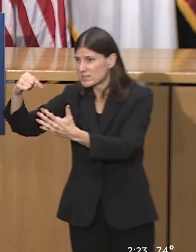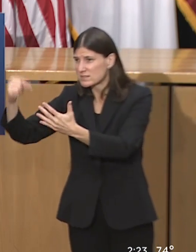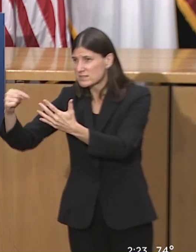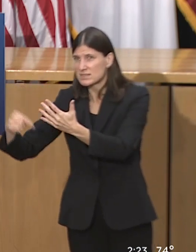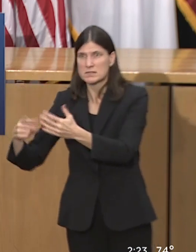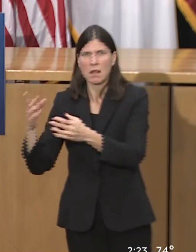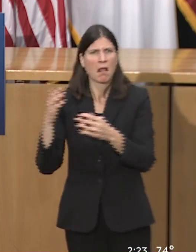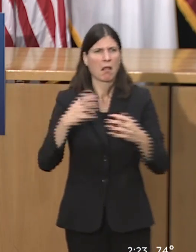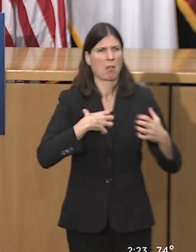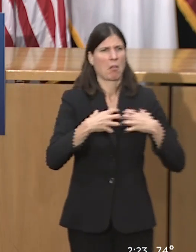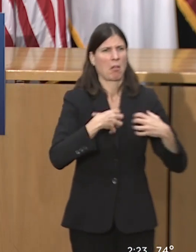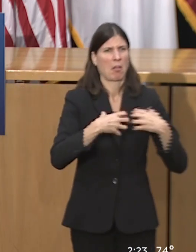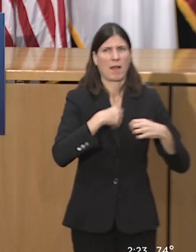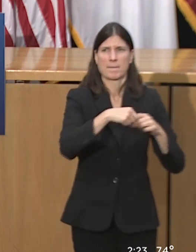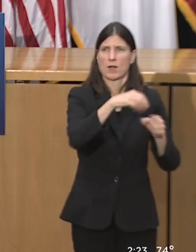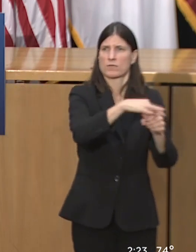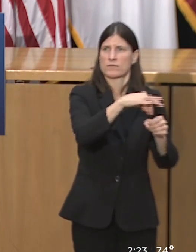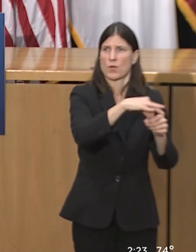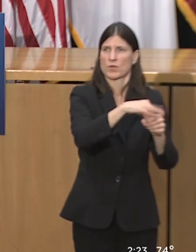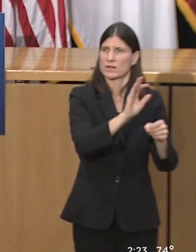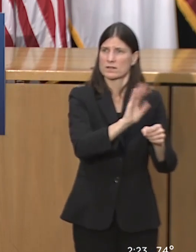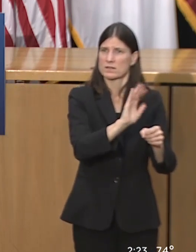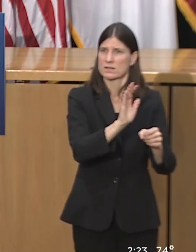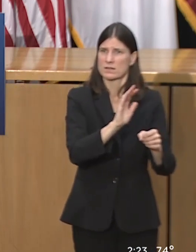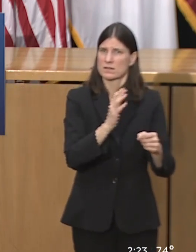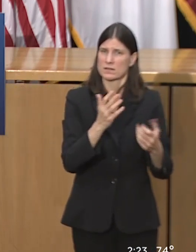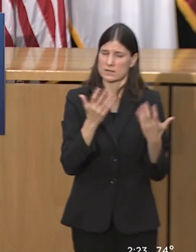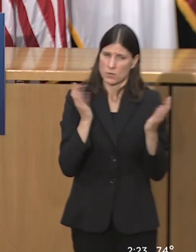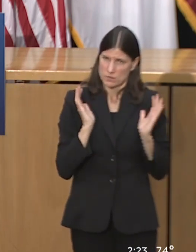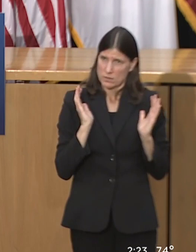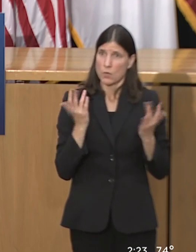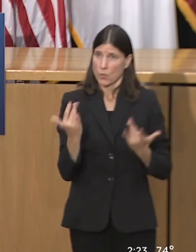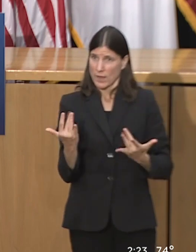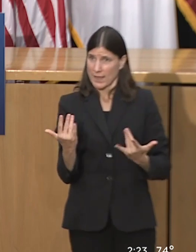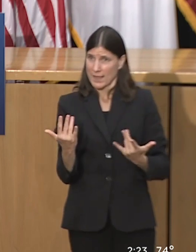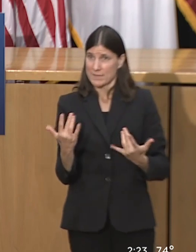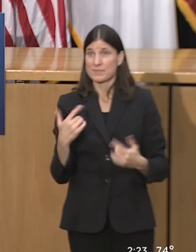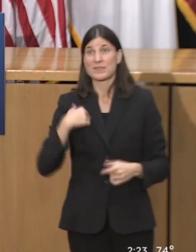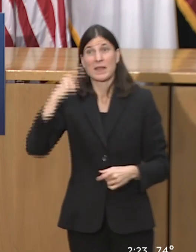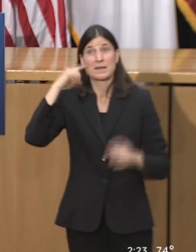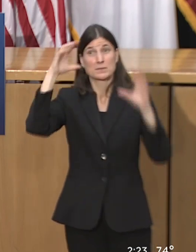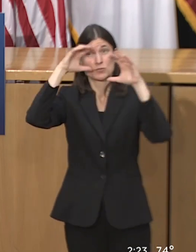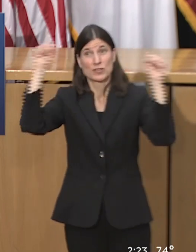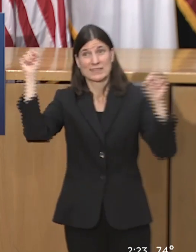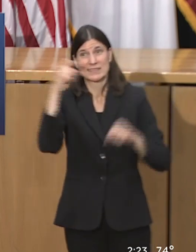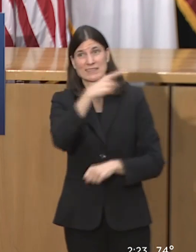A COUNTRY AND STILL WITH ALL OF THE SIGNIFICANT ISSUE THAT WE HAVE TO DEAL WITH HERE.